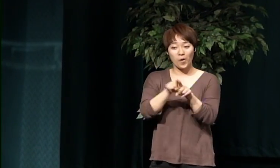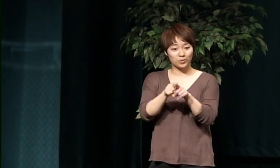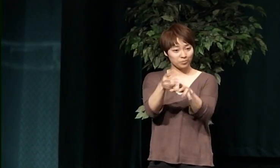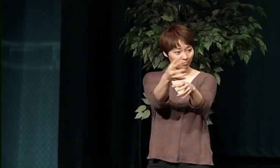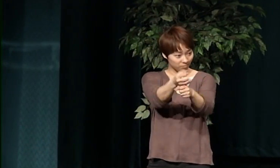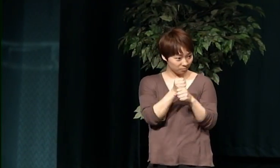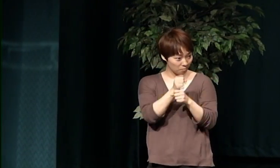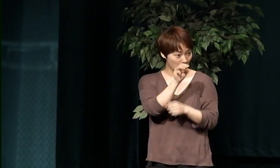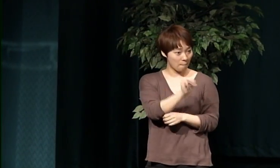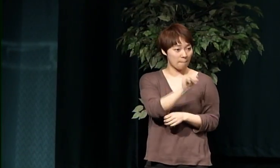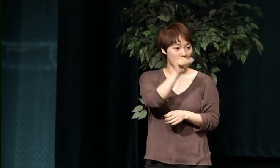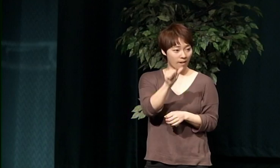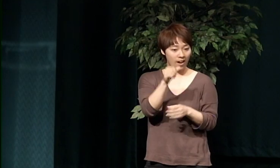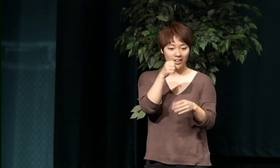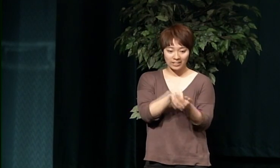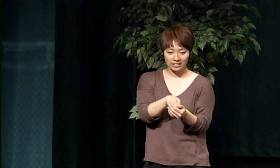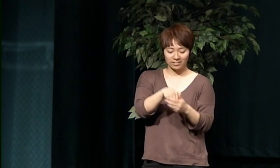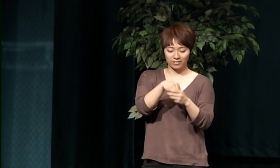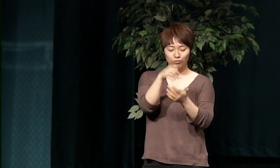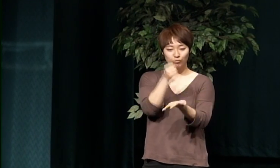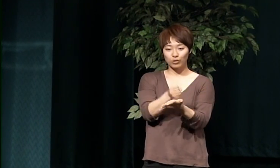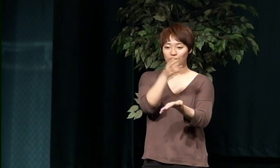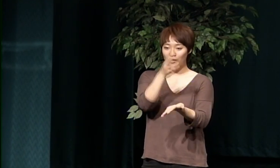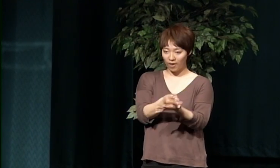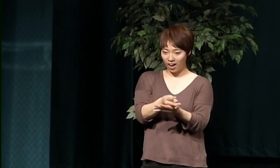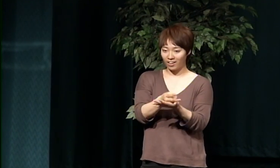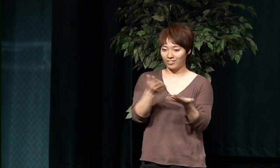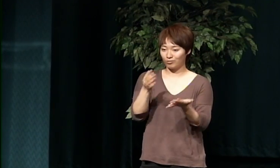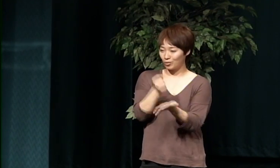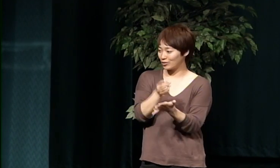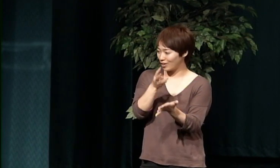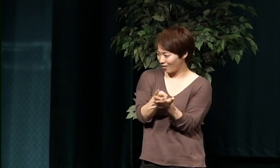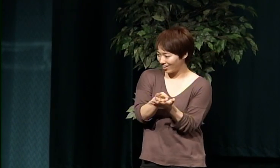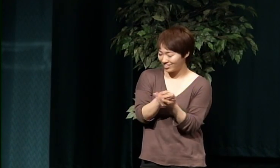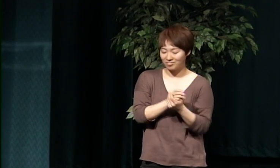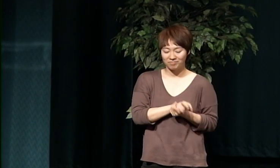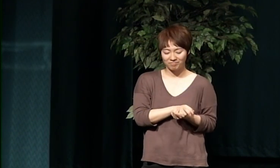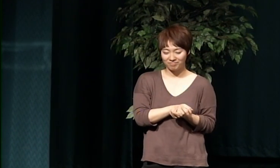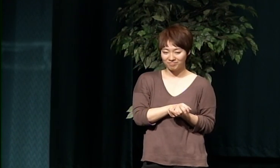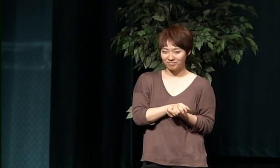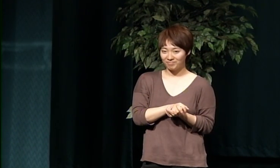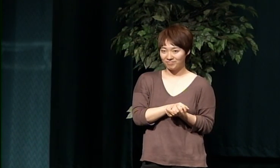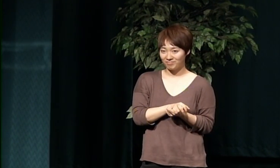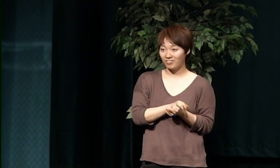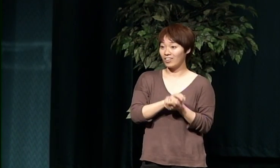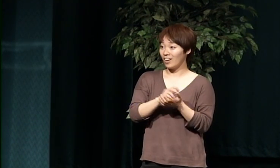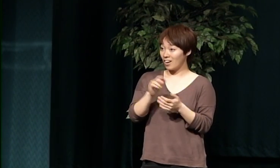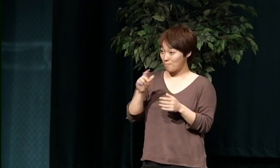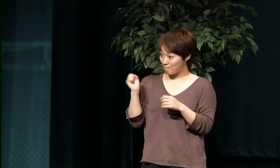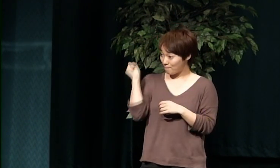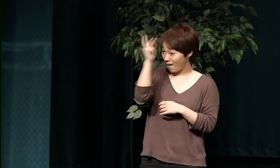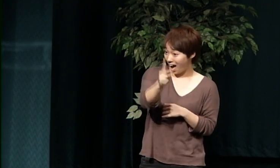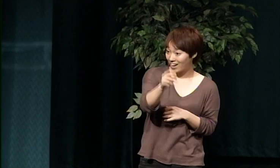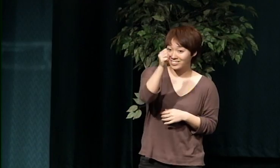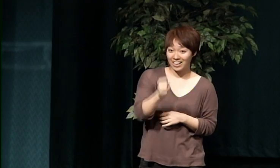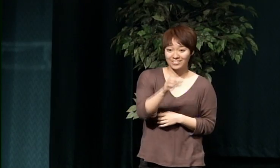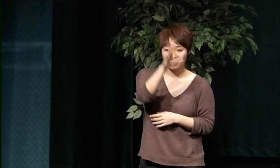She graduated in 1992 in social work on this campus.